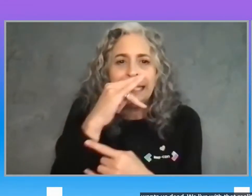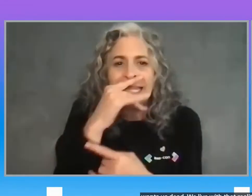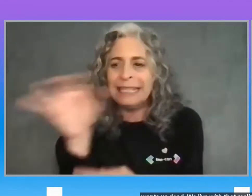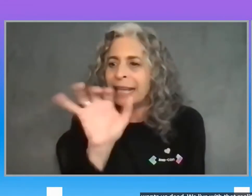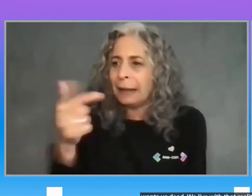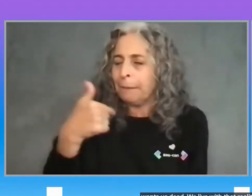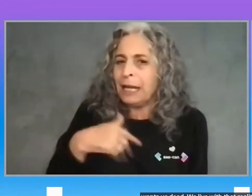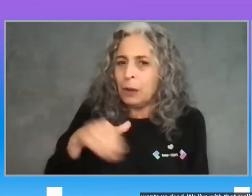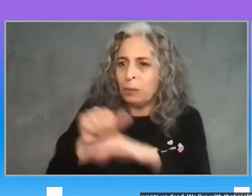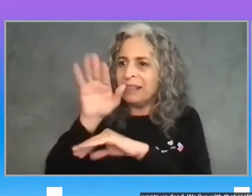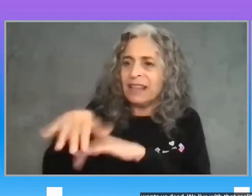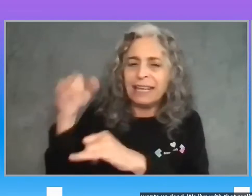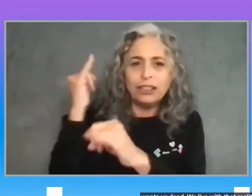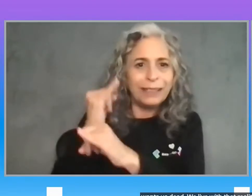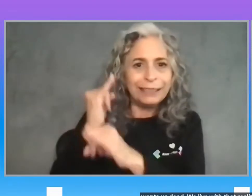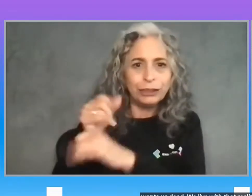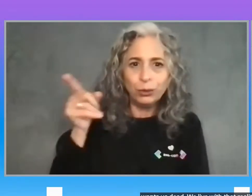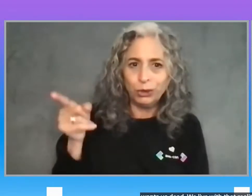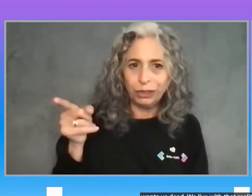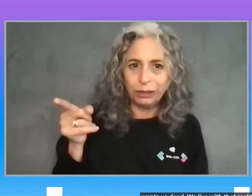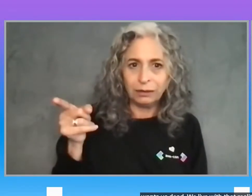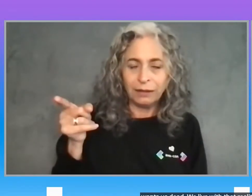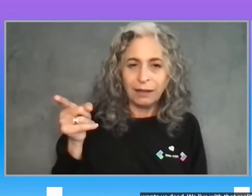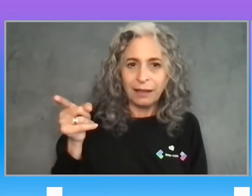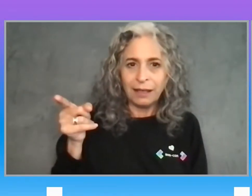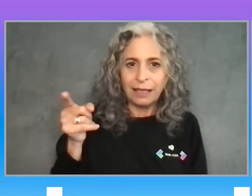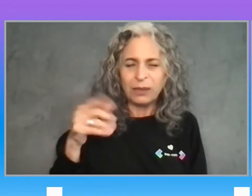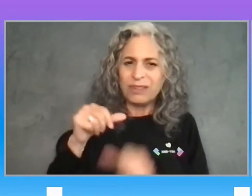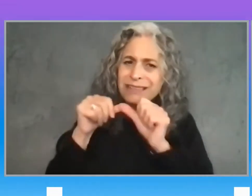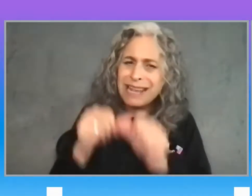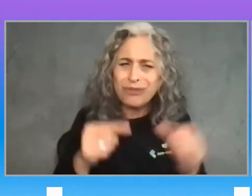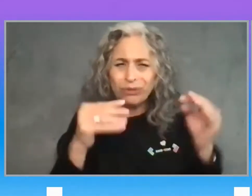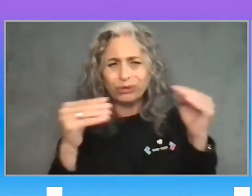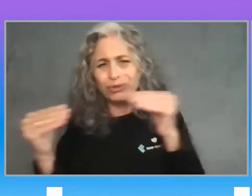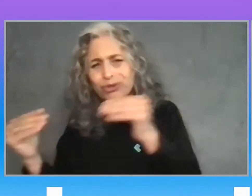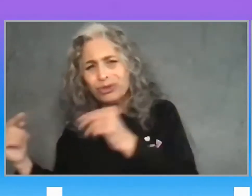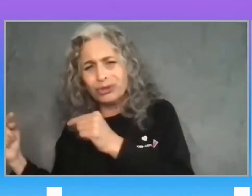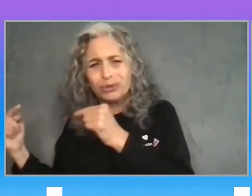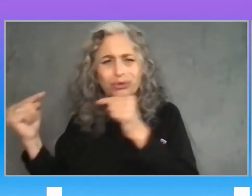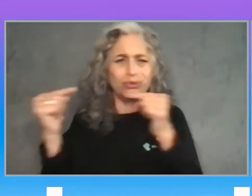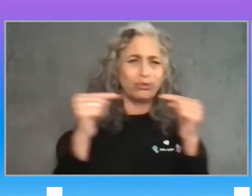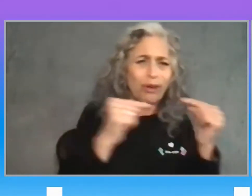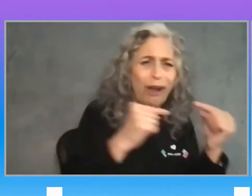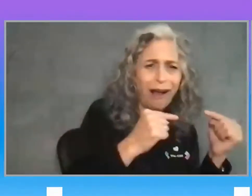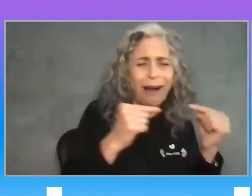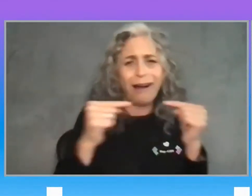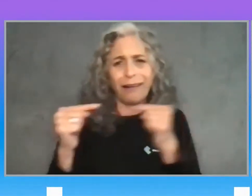just like me were being sent to institutions. It was just a continual struggle.